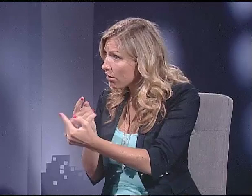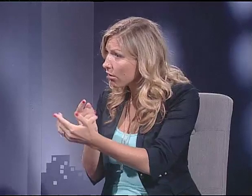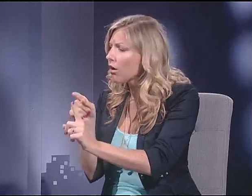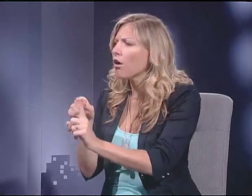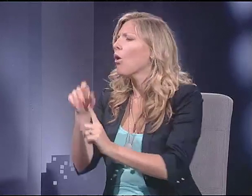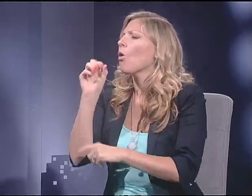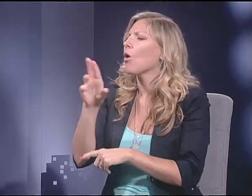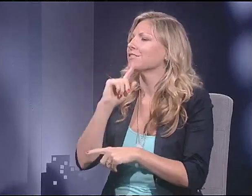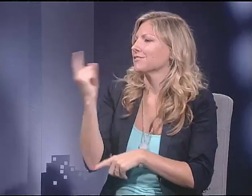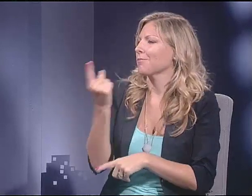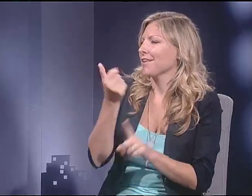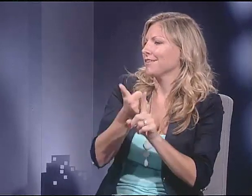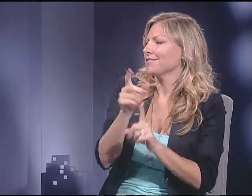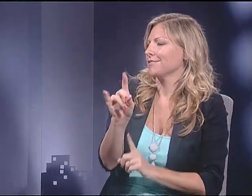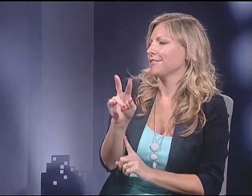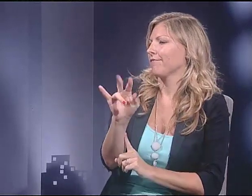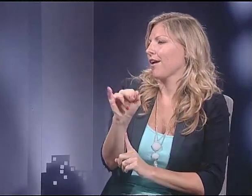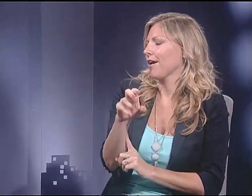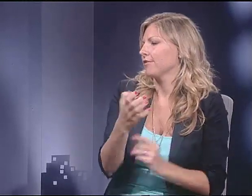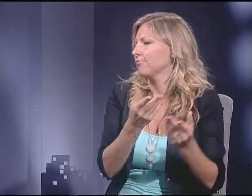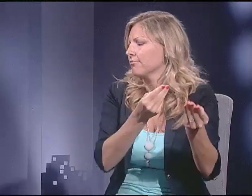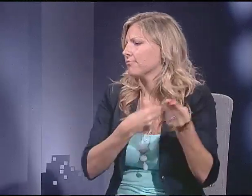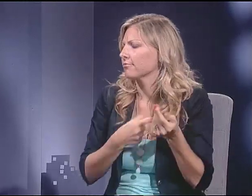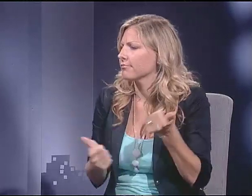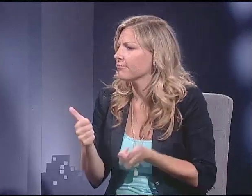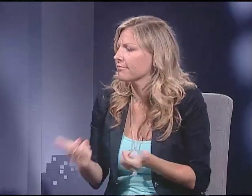So is it a human struggle or something that is divine?